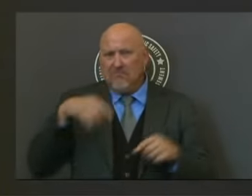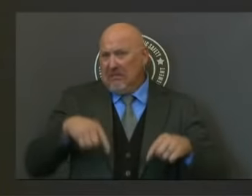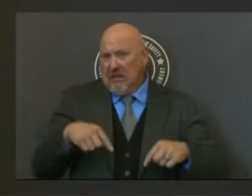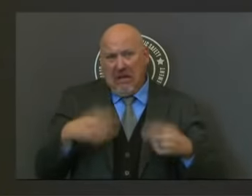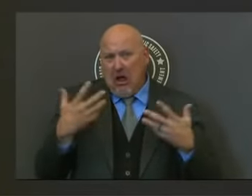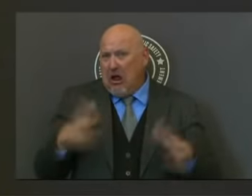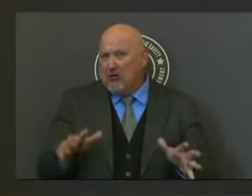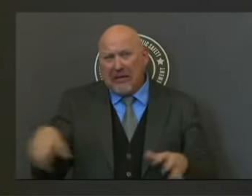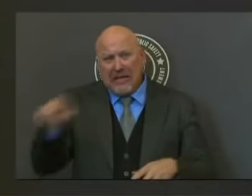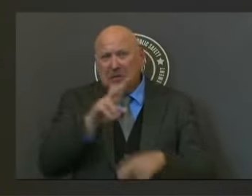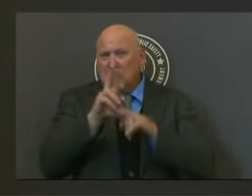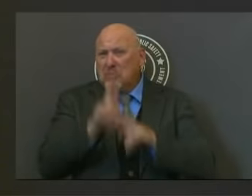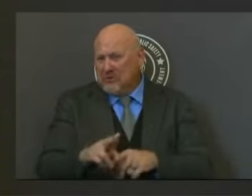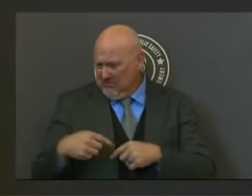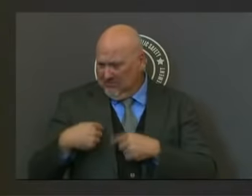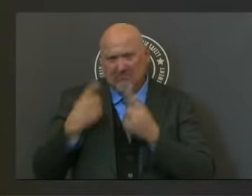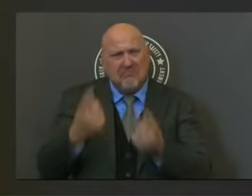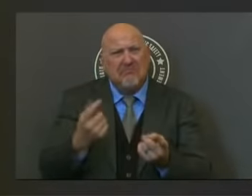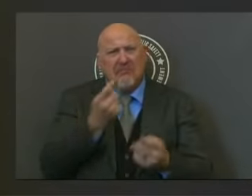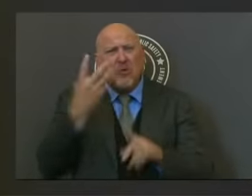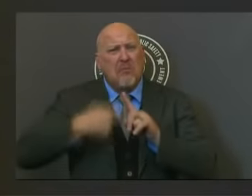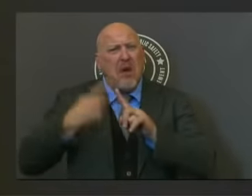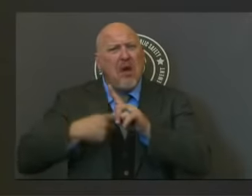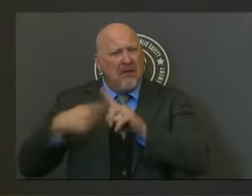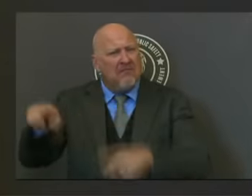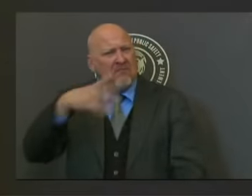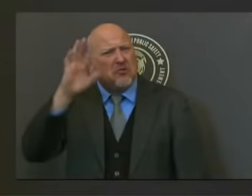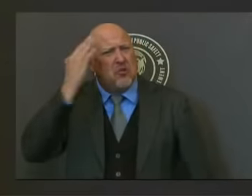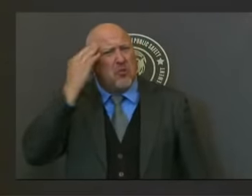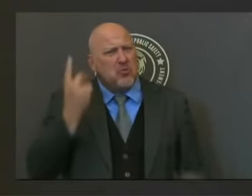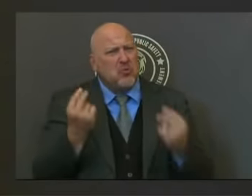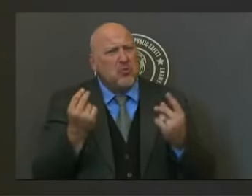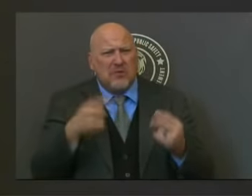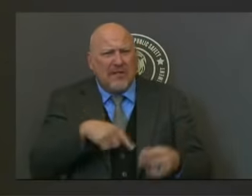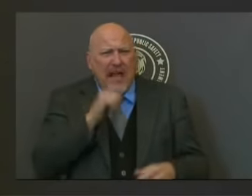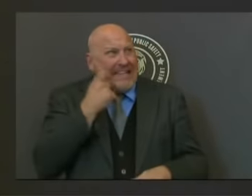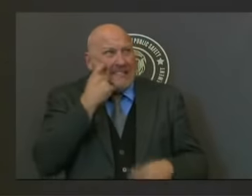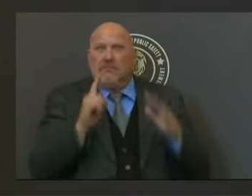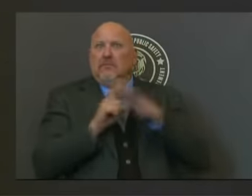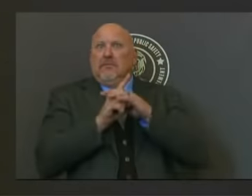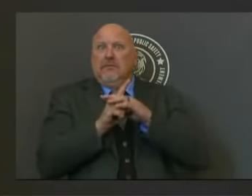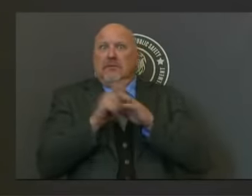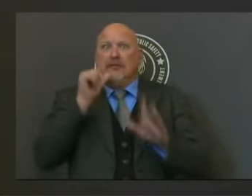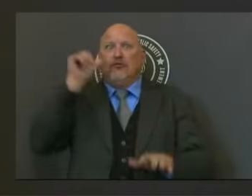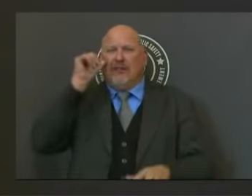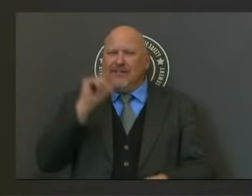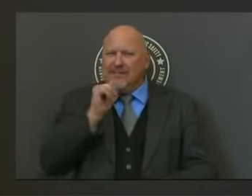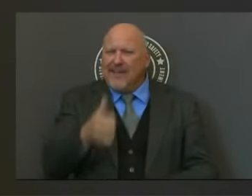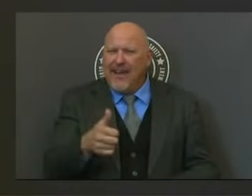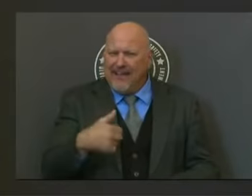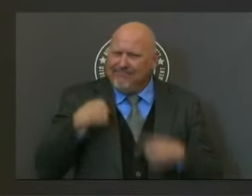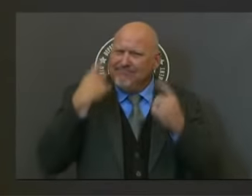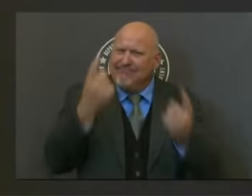if you're sick or have an exposed to someone